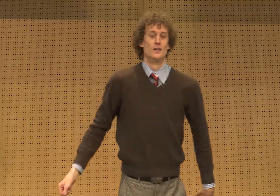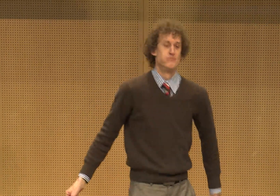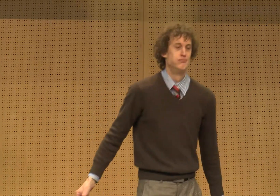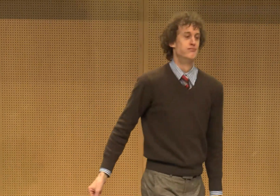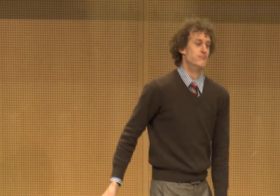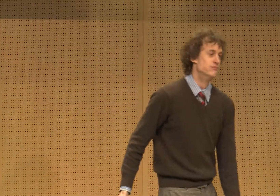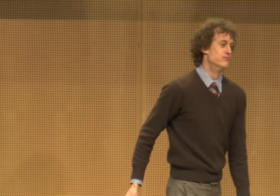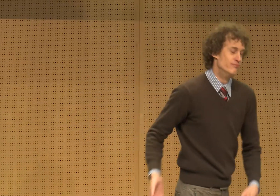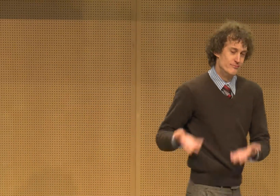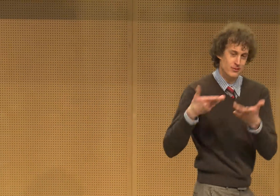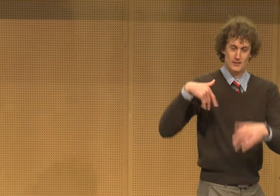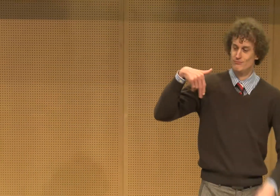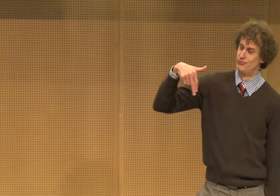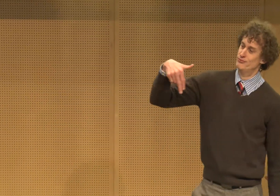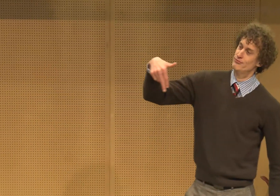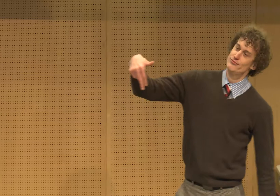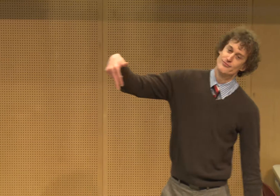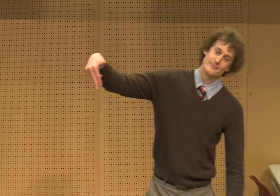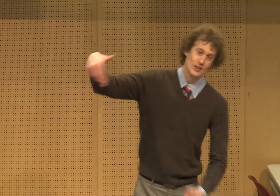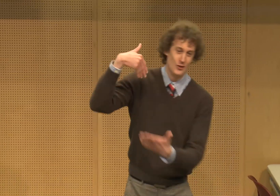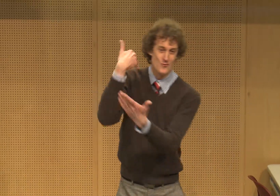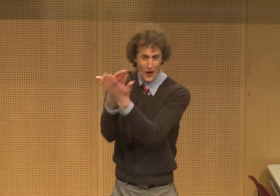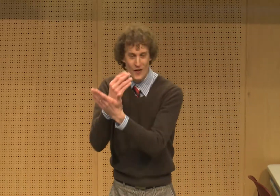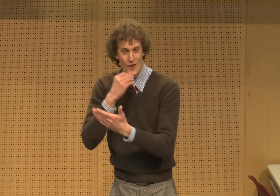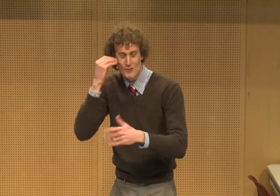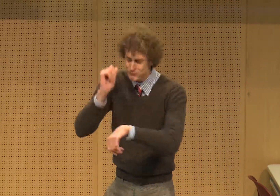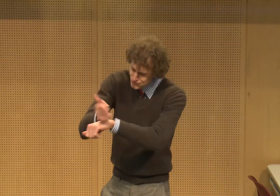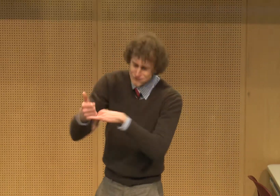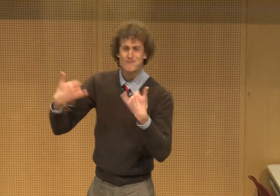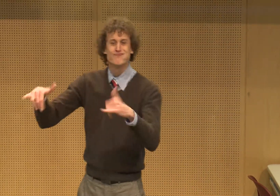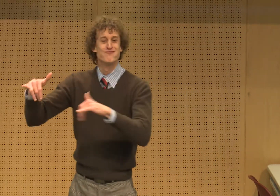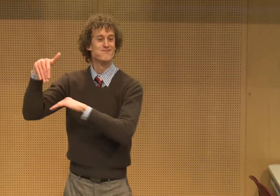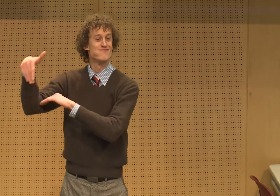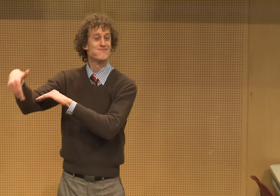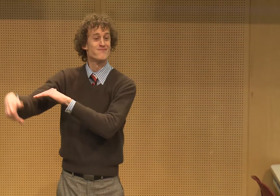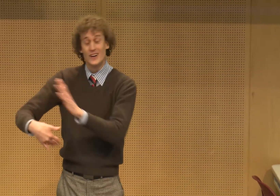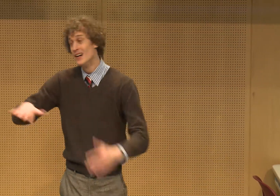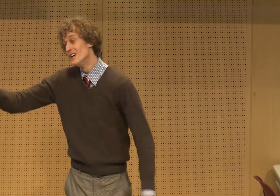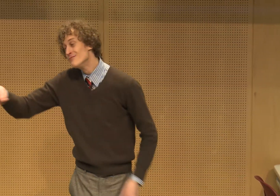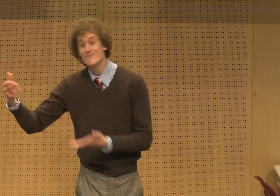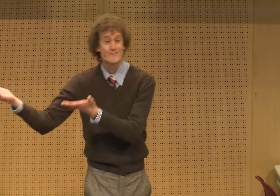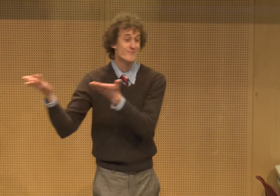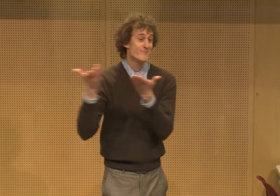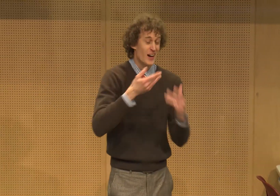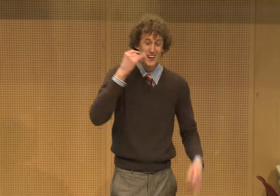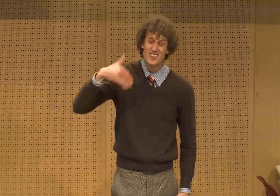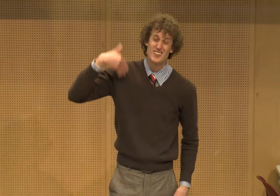Get everything, put it on a wagon and take off down the street to my friend's house, and we would play into the evening,